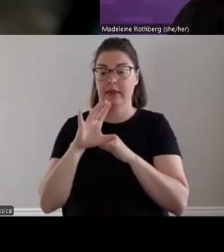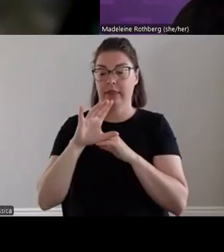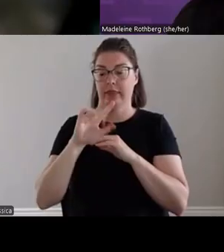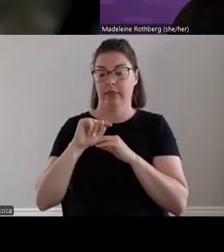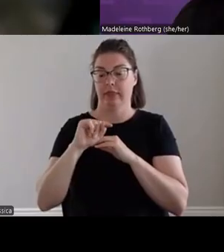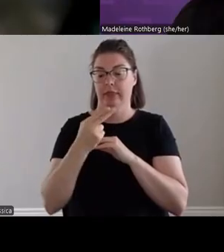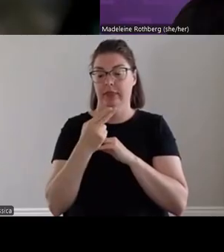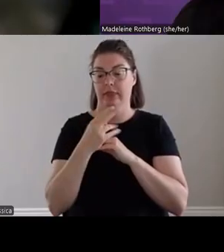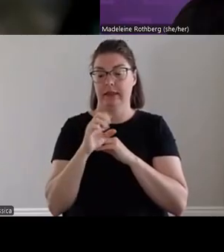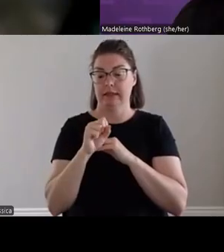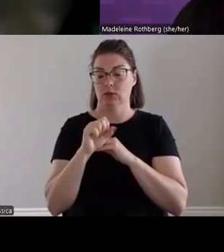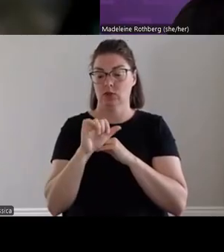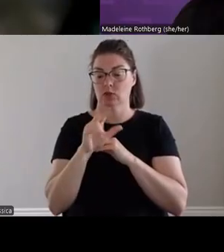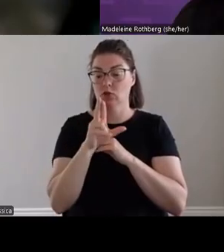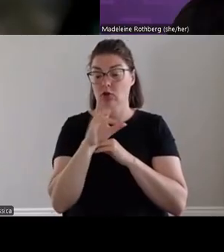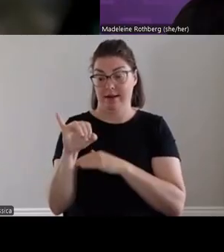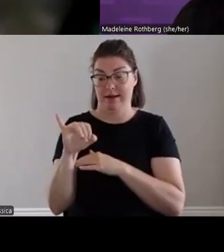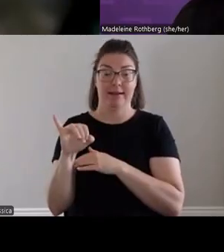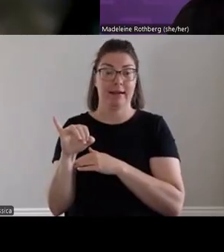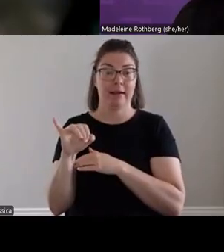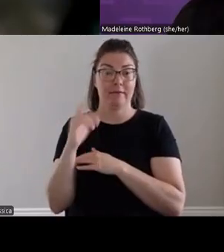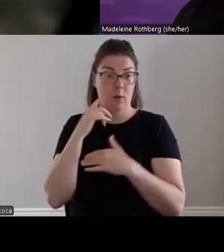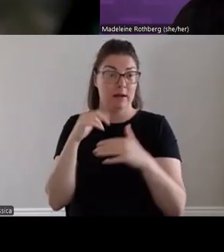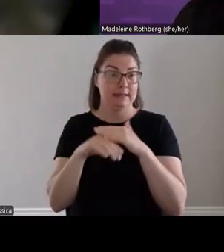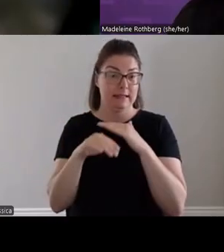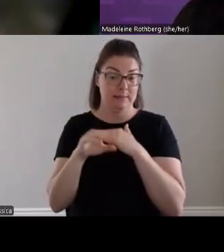working on, is creating a thesauri for accessibility metadata that would bring